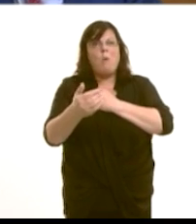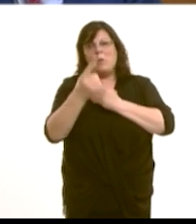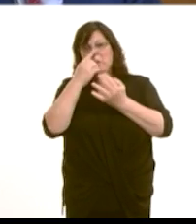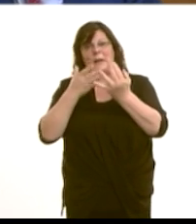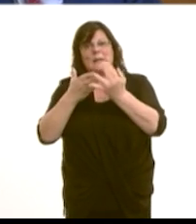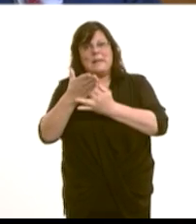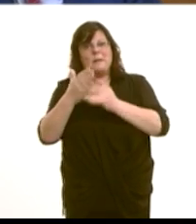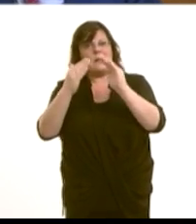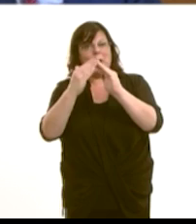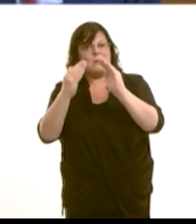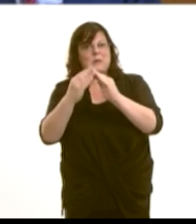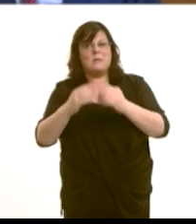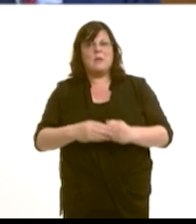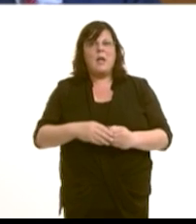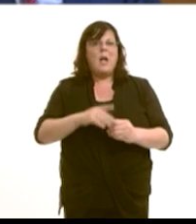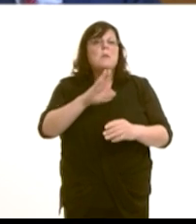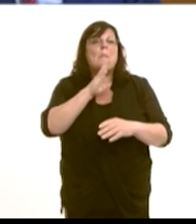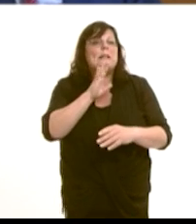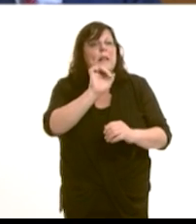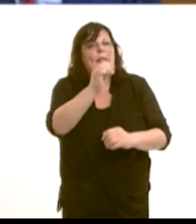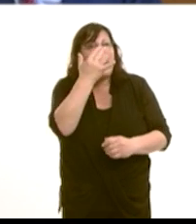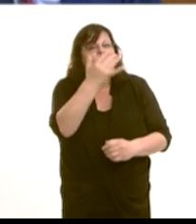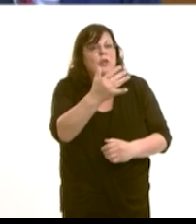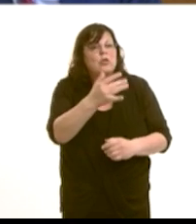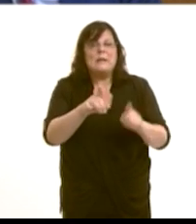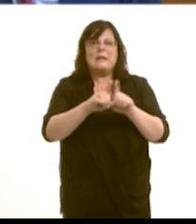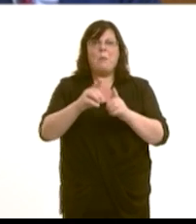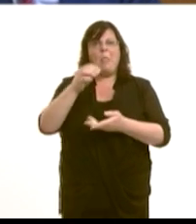That means not discriminating against them because of their age. We see it in the same way with the minimum wage.